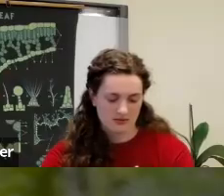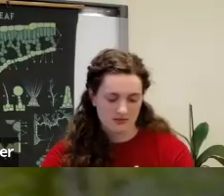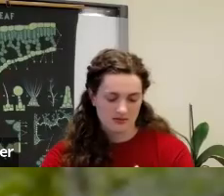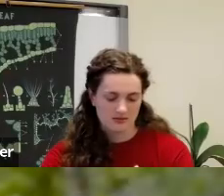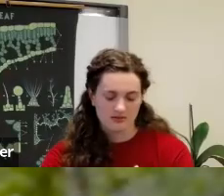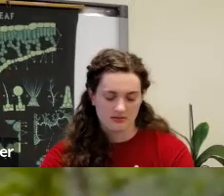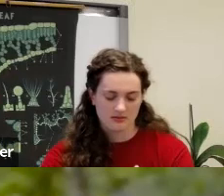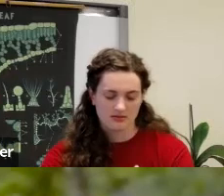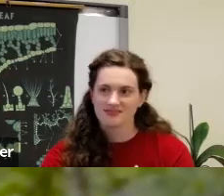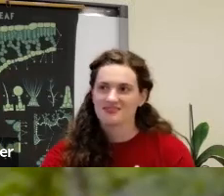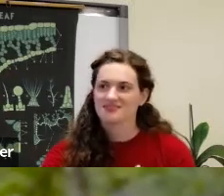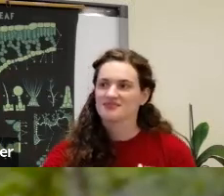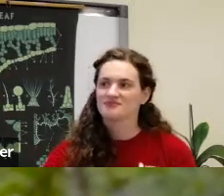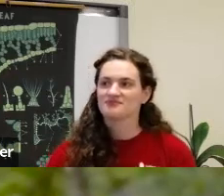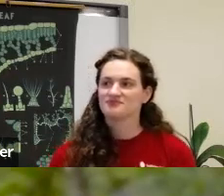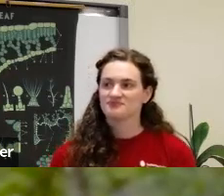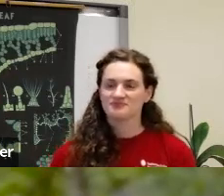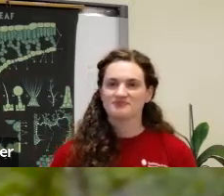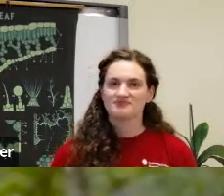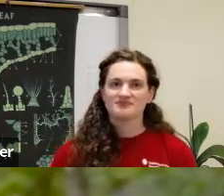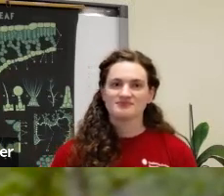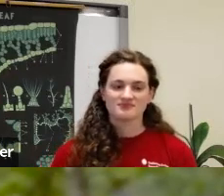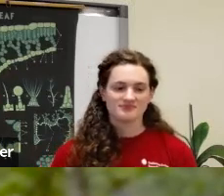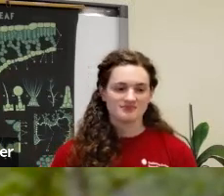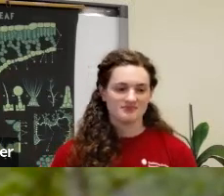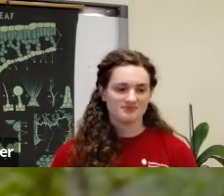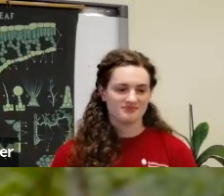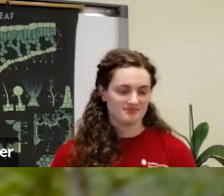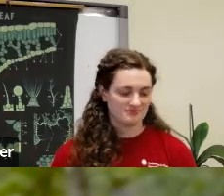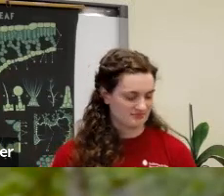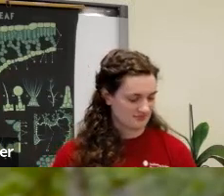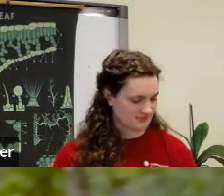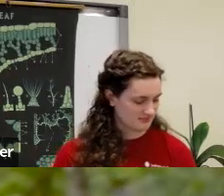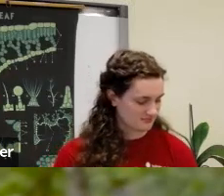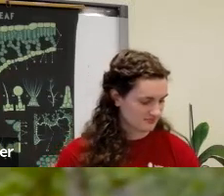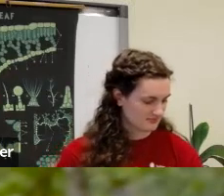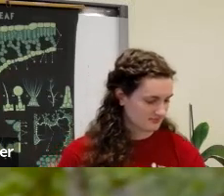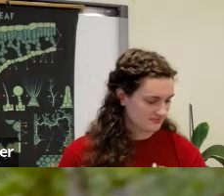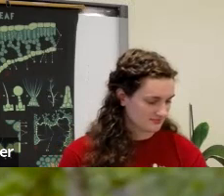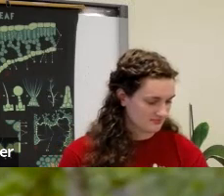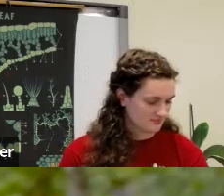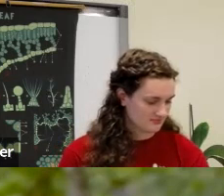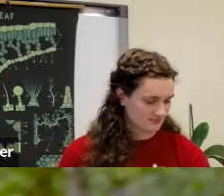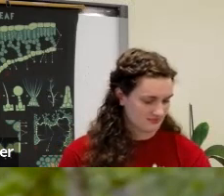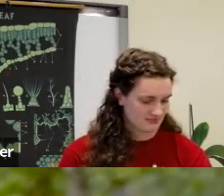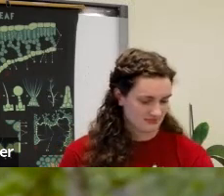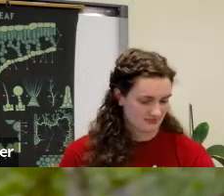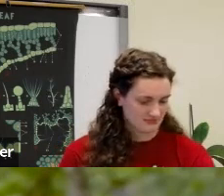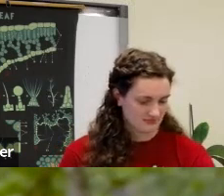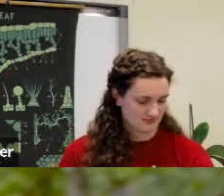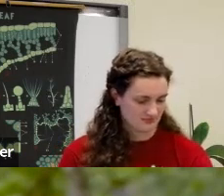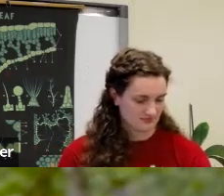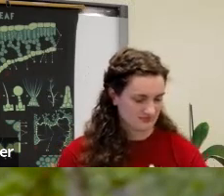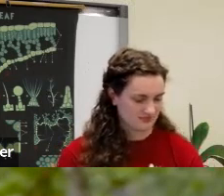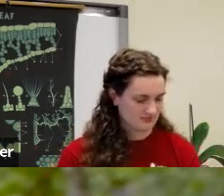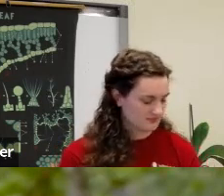Hi everybody, welcome to the Smithsonian Environmental Research Center my name is Kim Komatsu and I am the lead scientist of the Ecosystem Conservation Lab here at SERC.